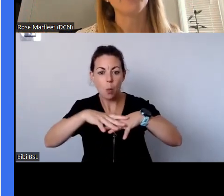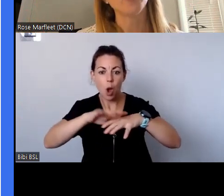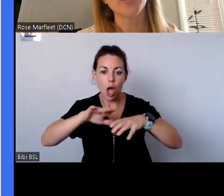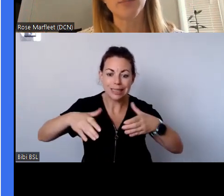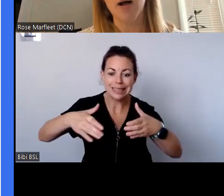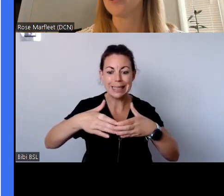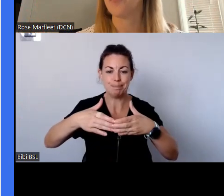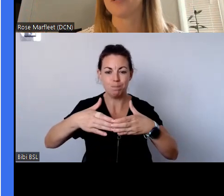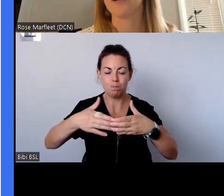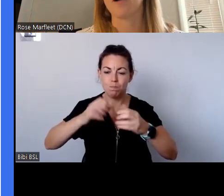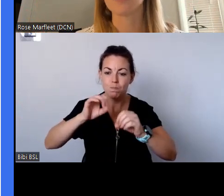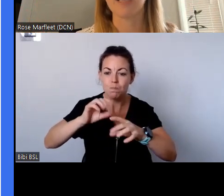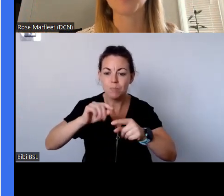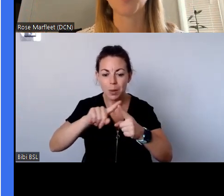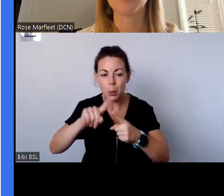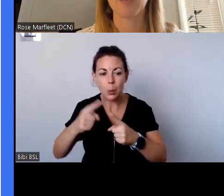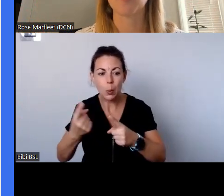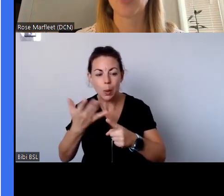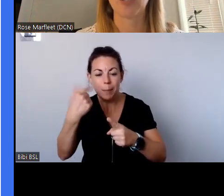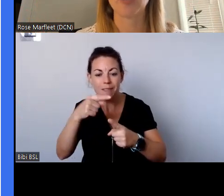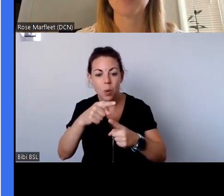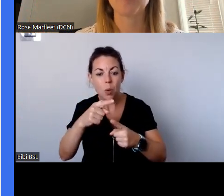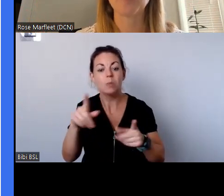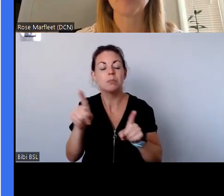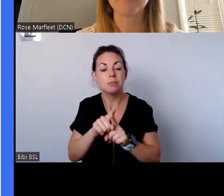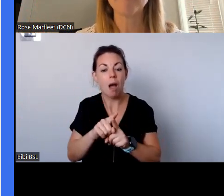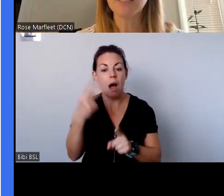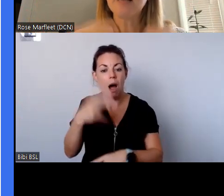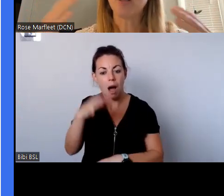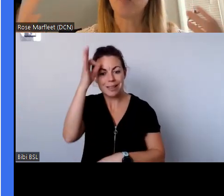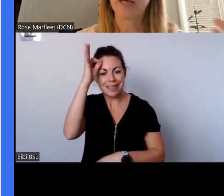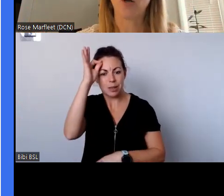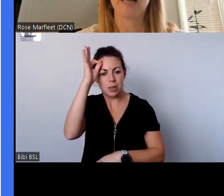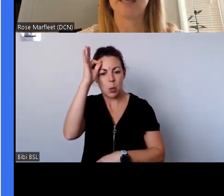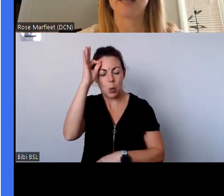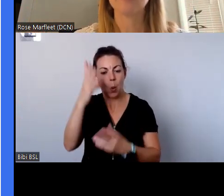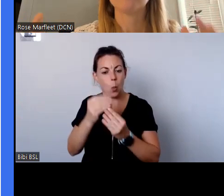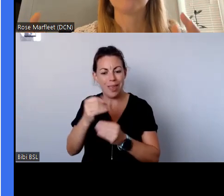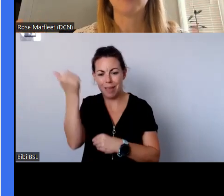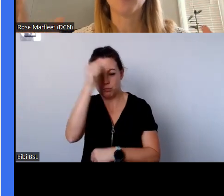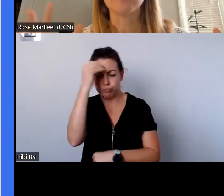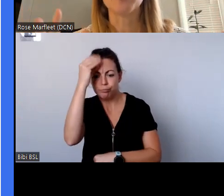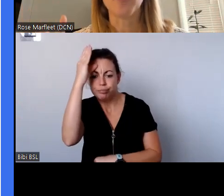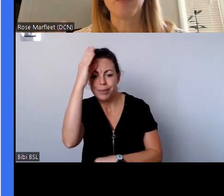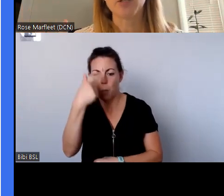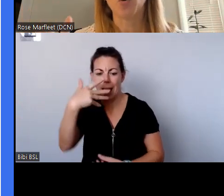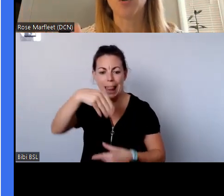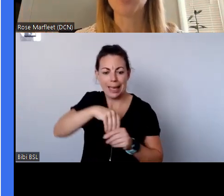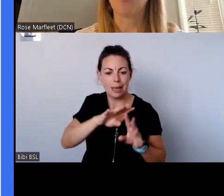and also some others from inside Arts Council with some expert knowledge. They'll pick a longlist. That longlist will then be scored